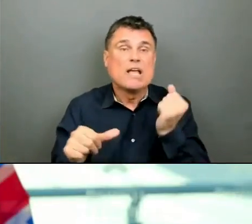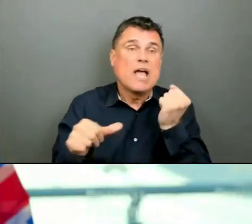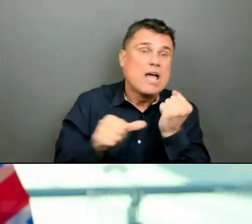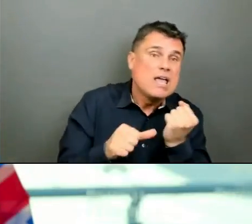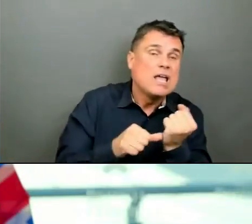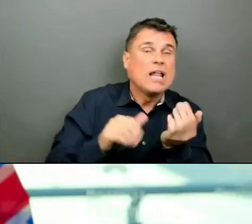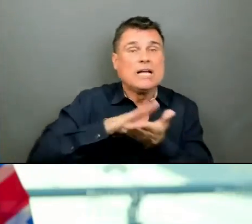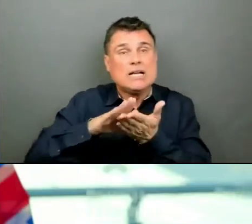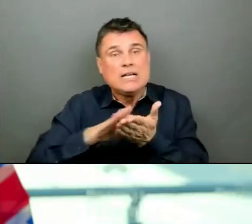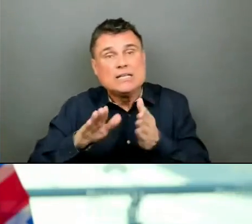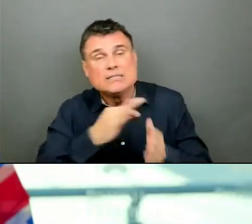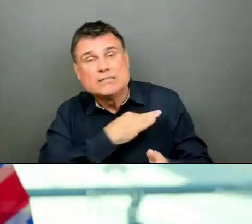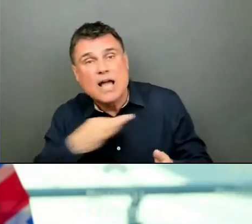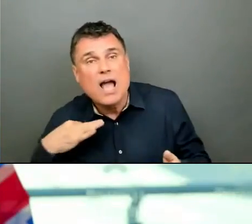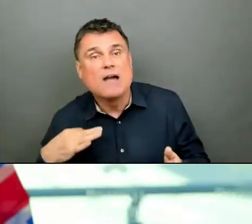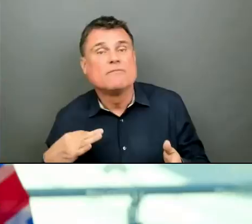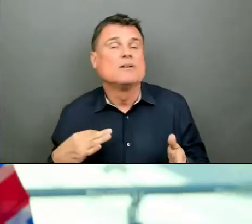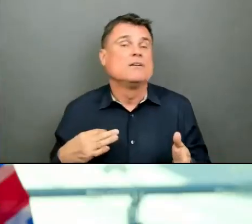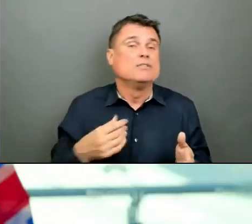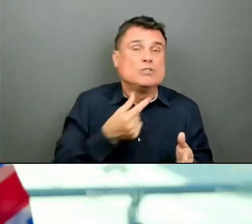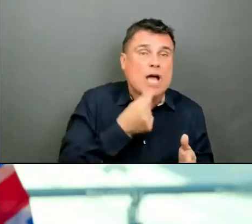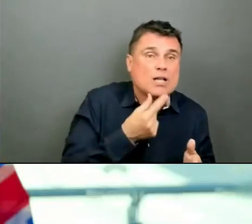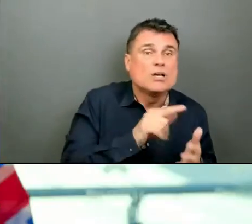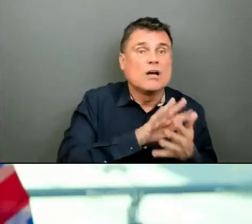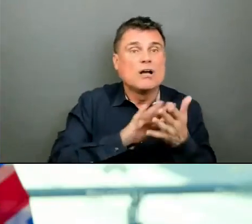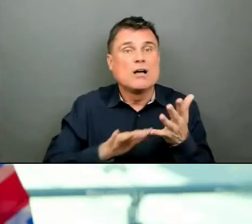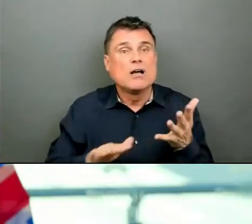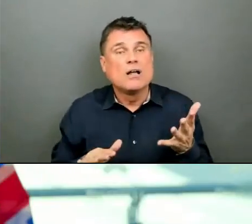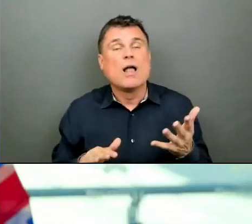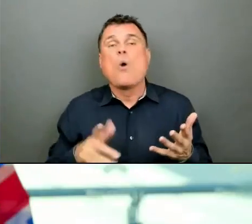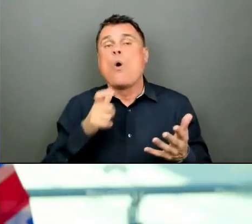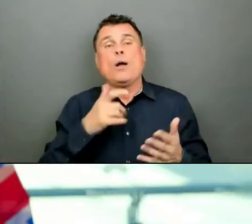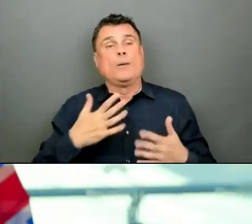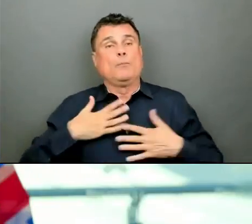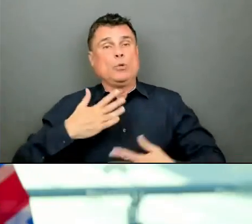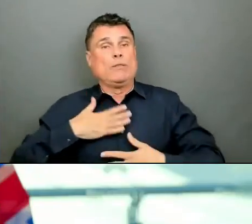TOIR therapists and the